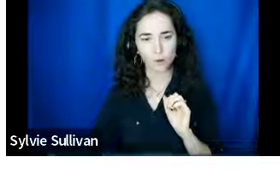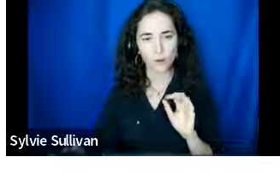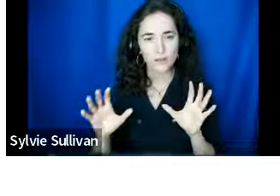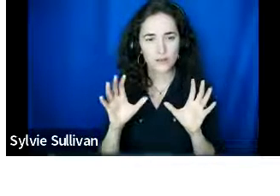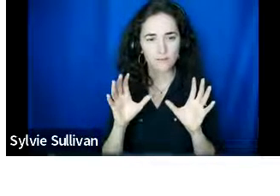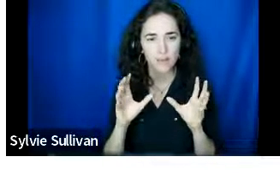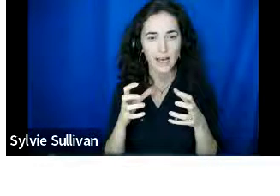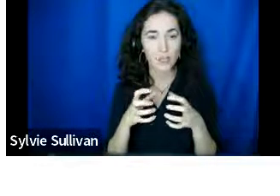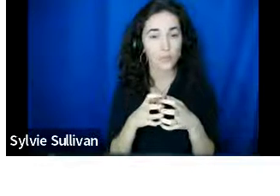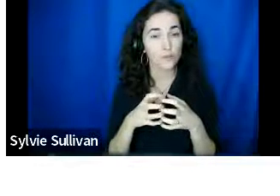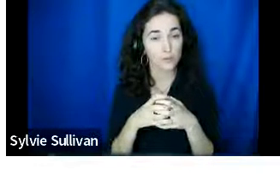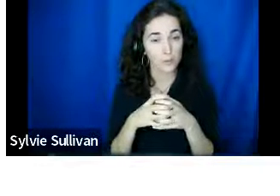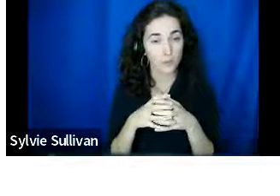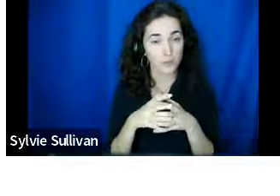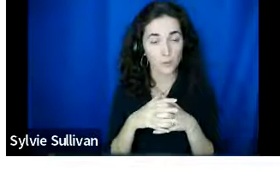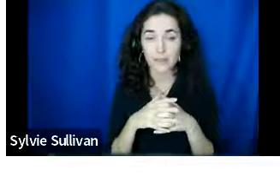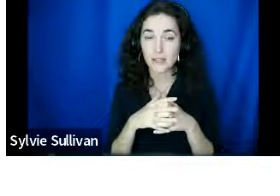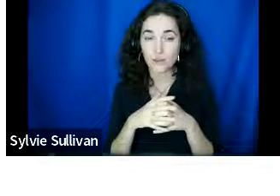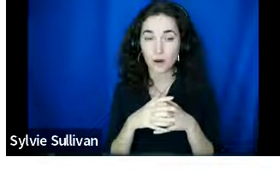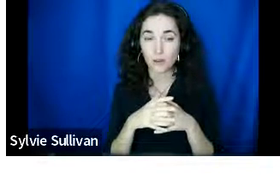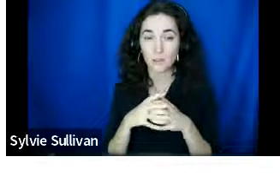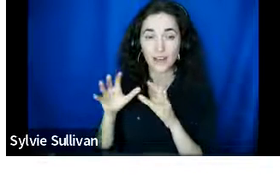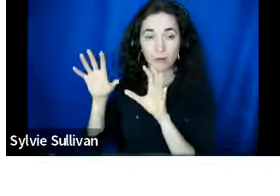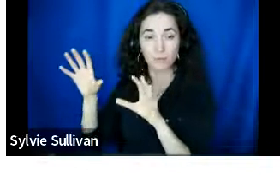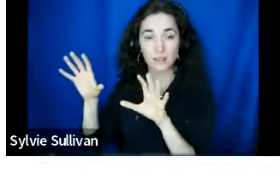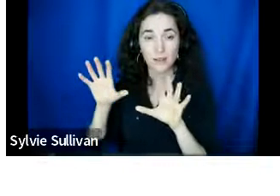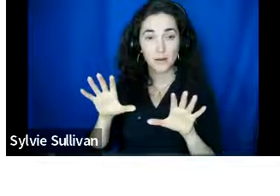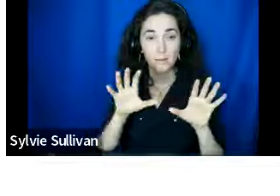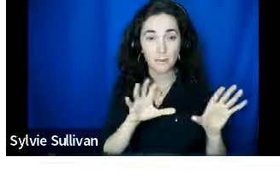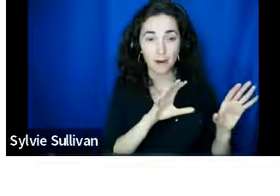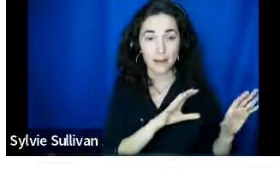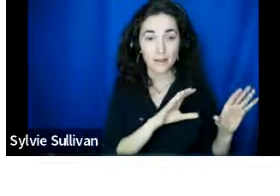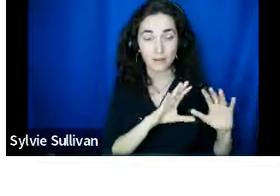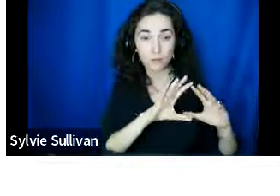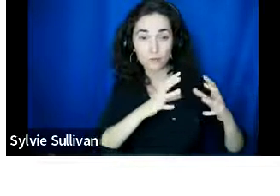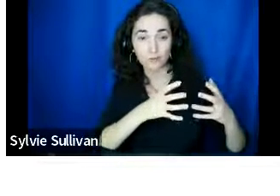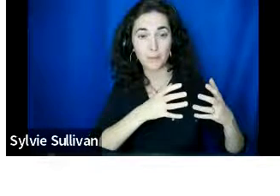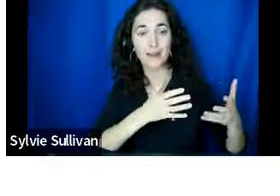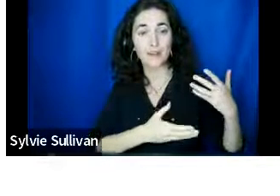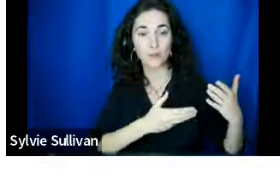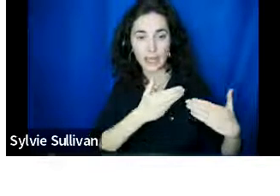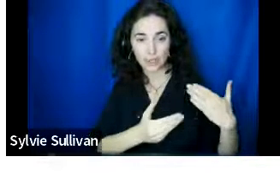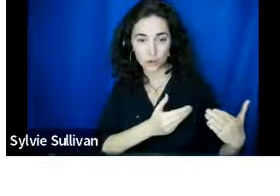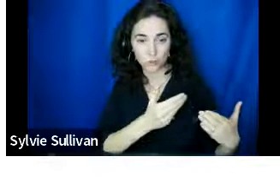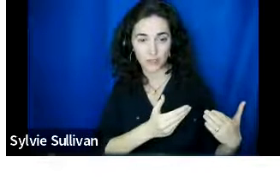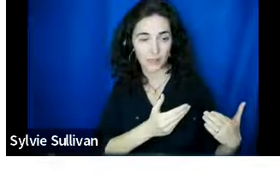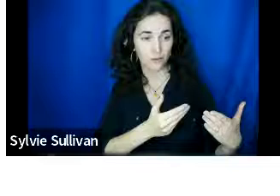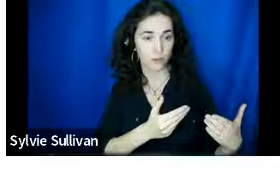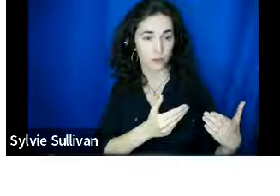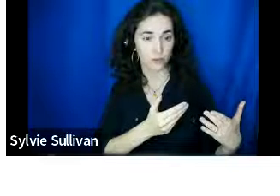My goal was if we had just a few people I would send you out in breakout rooms depending on the age group of the individual,